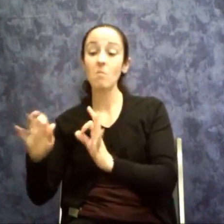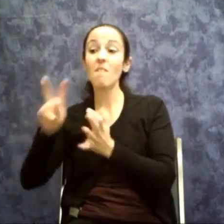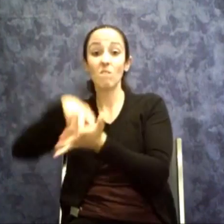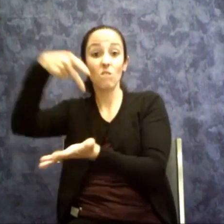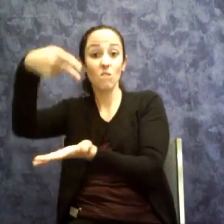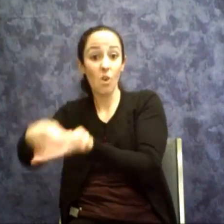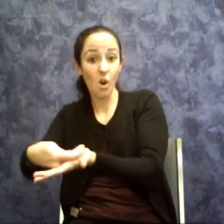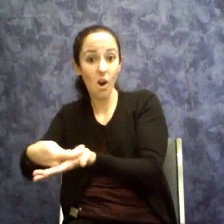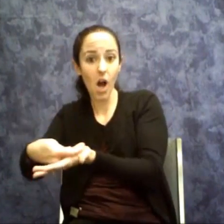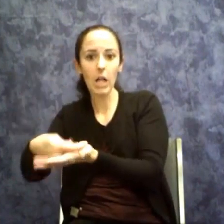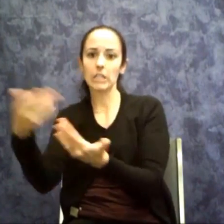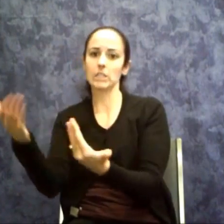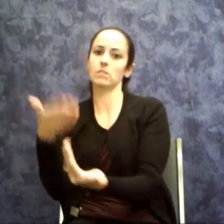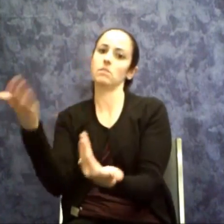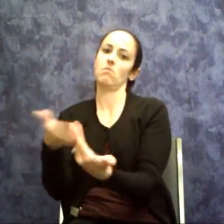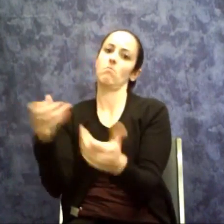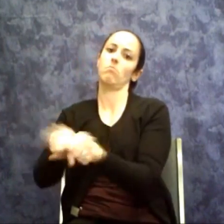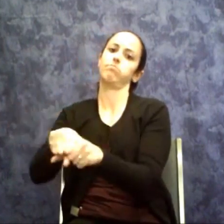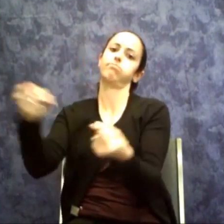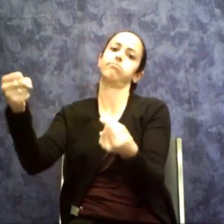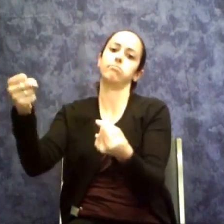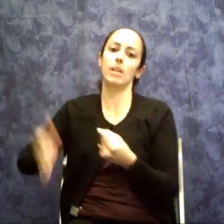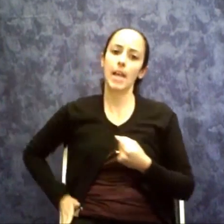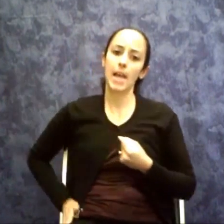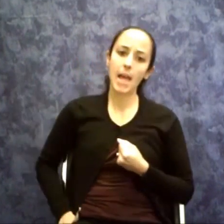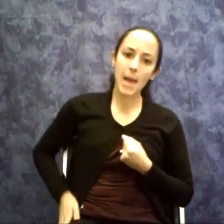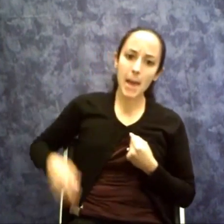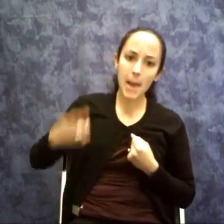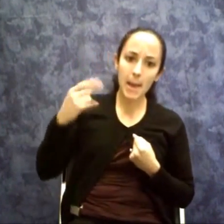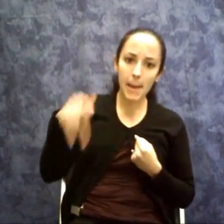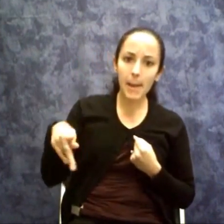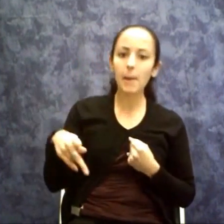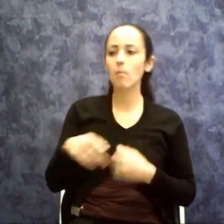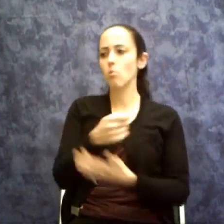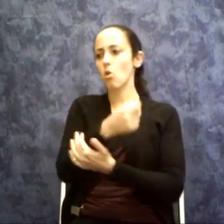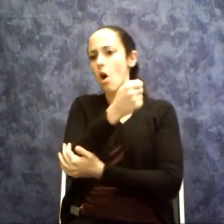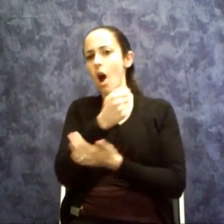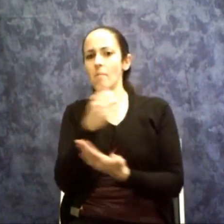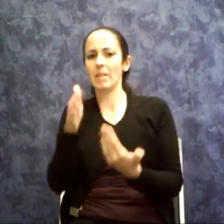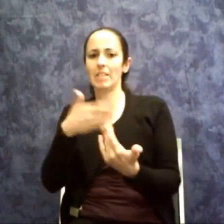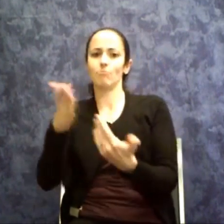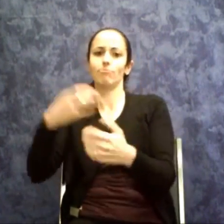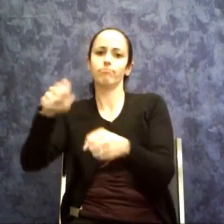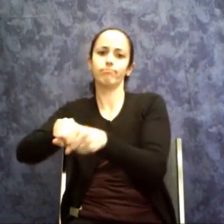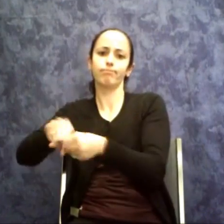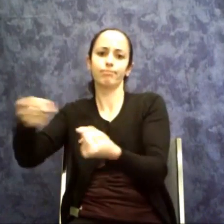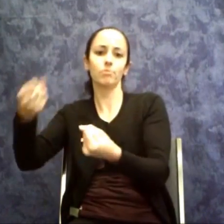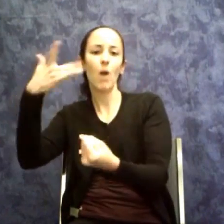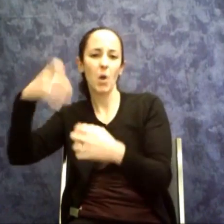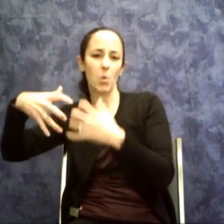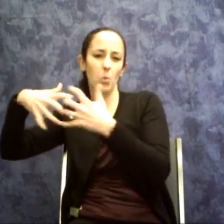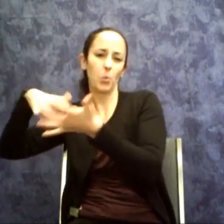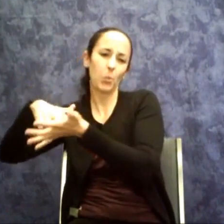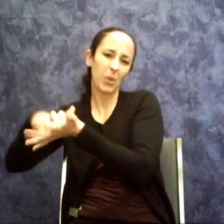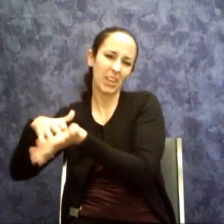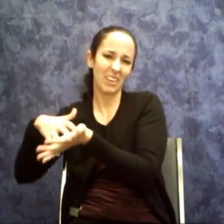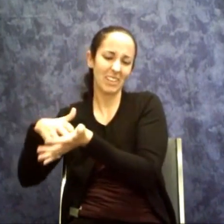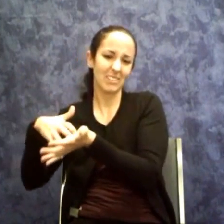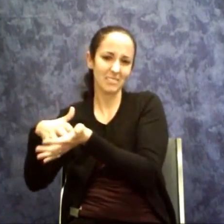You can fall and break your hip or arm easily, because your bones are weak.